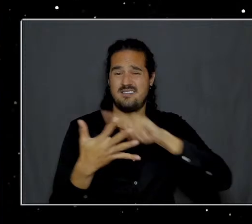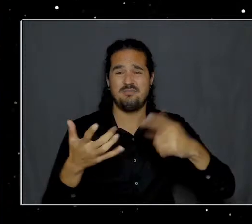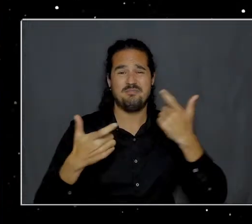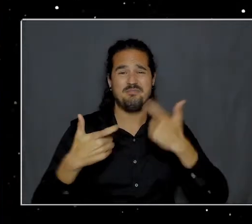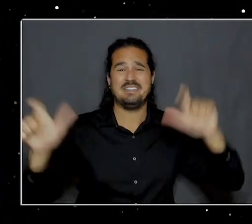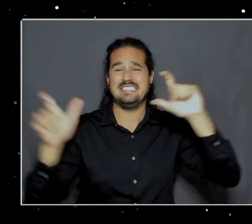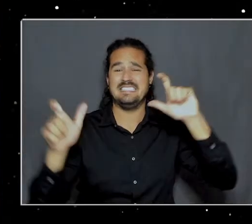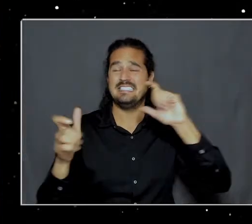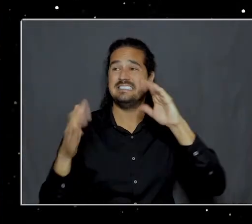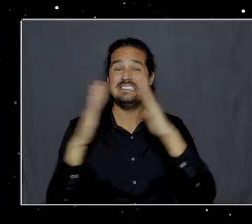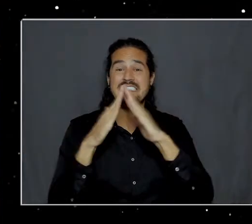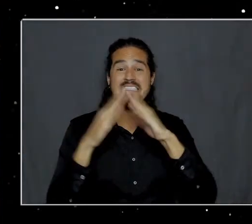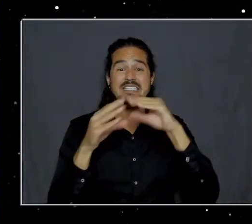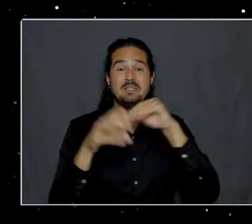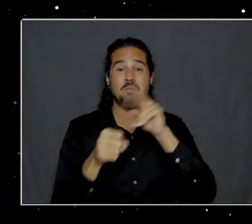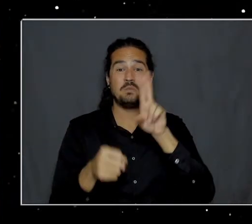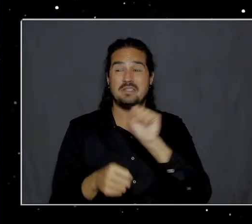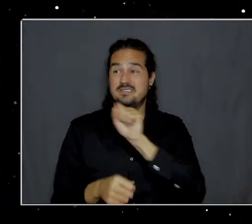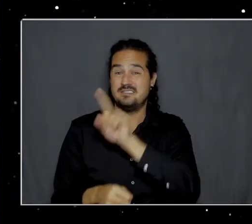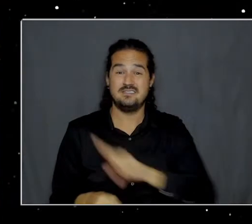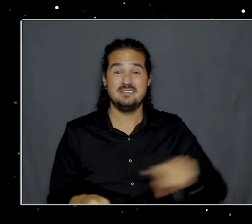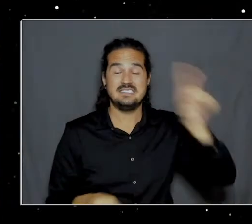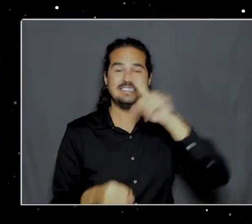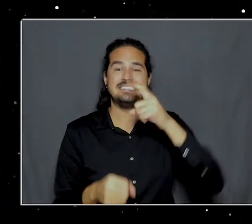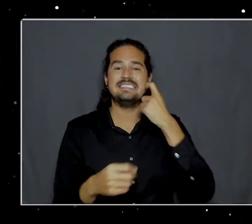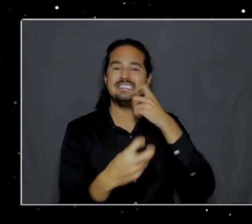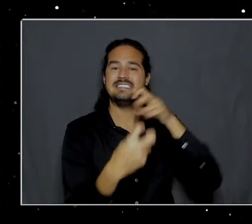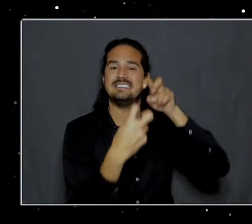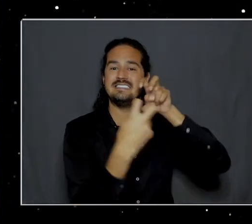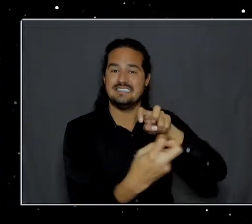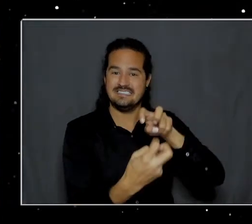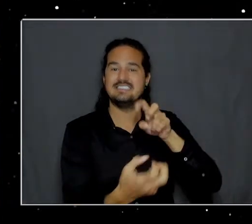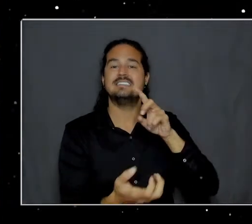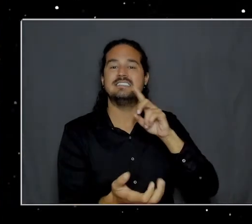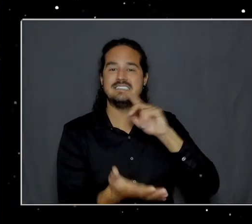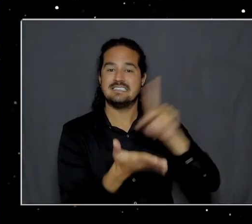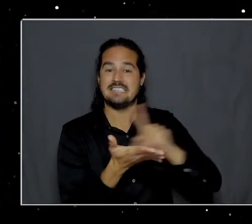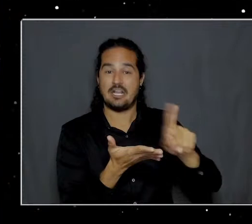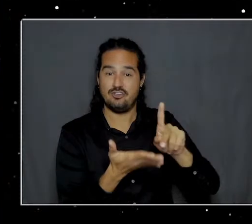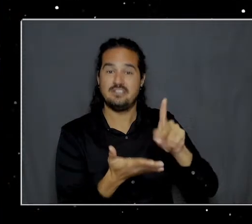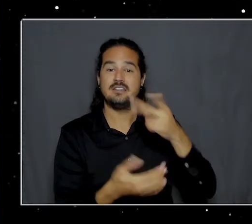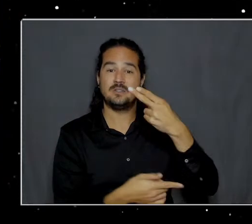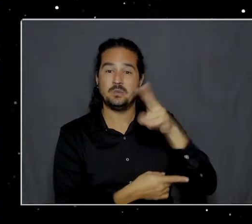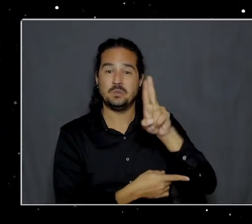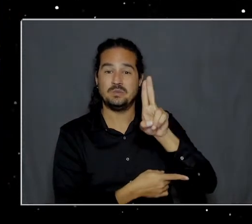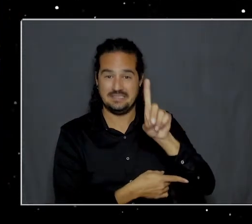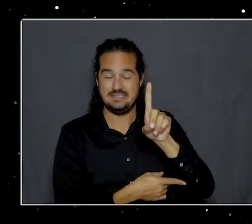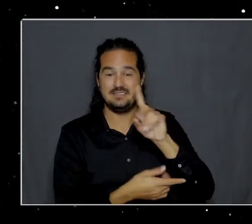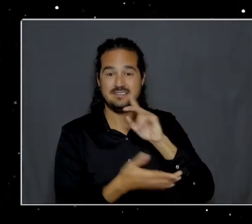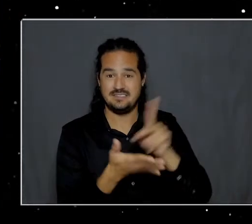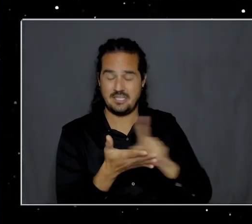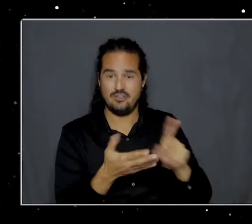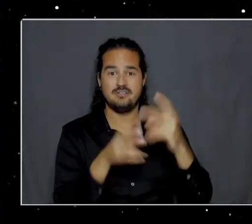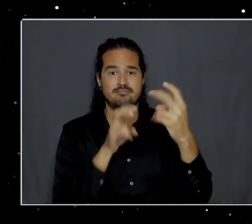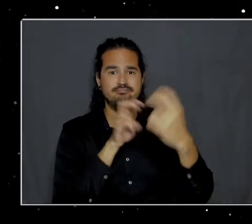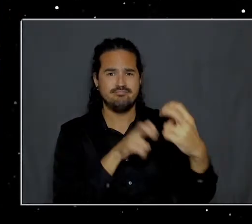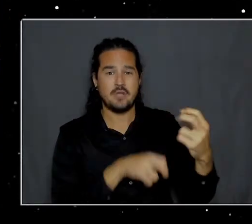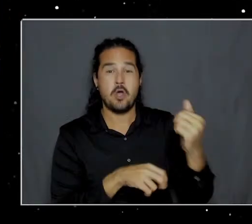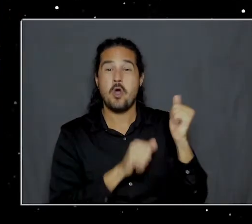EVERY MAJOR CITY IN THE UNITED STATES -- I MET WITH THE SECRETARY OF HUD EARLIER; EVERY MAJOR CITY IN THE UNITED STATES